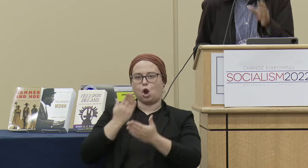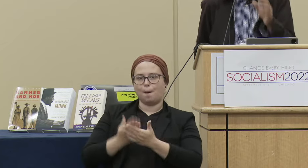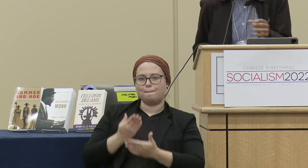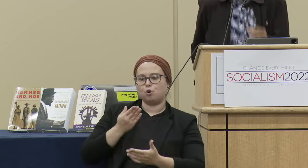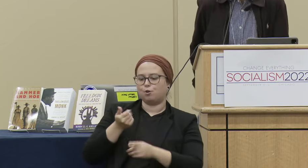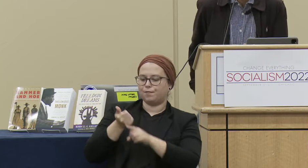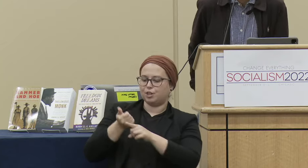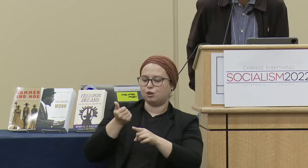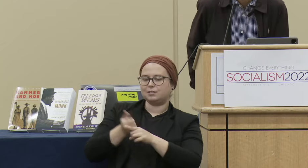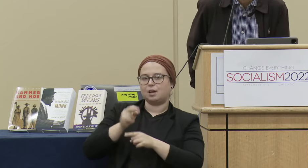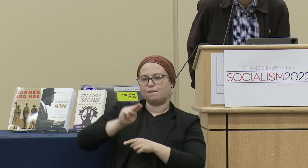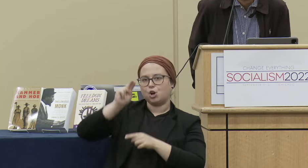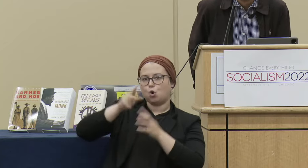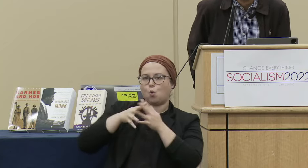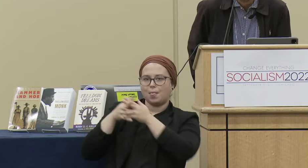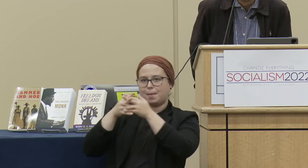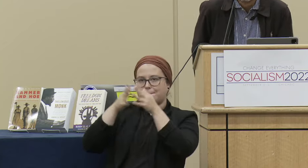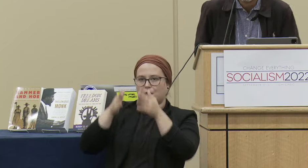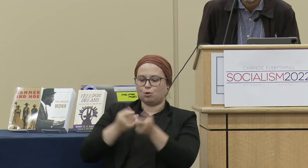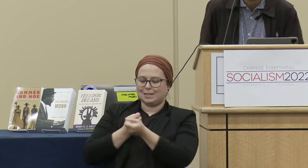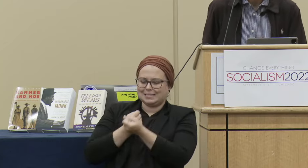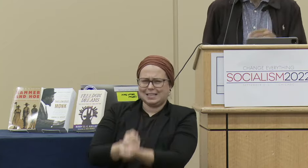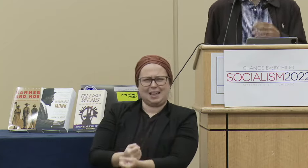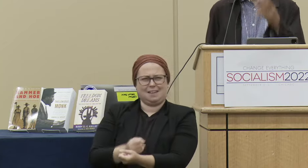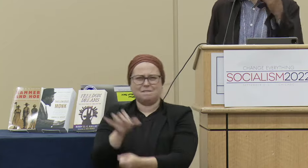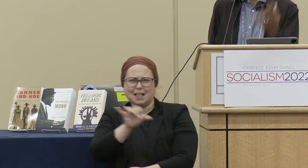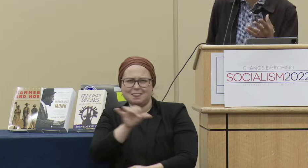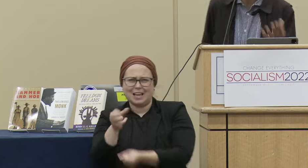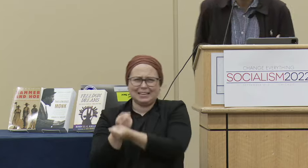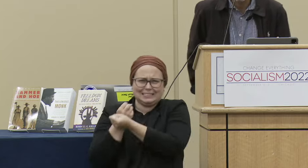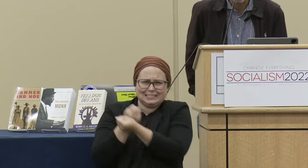you can't prove you're a North American slave. As if slavery